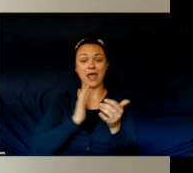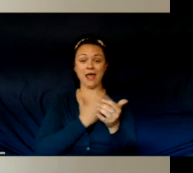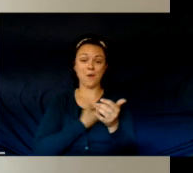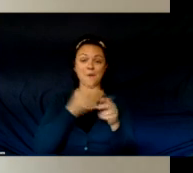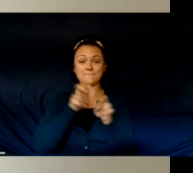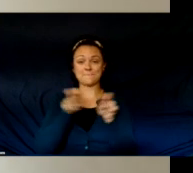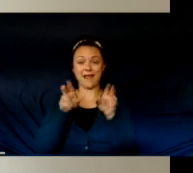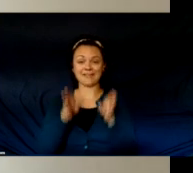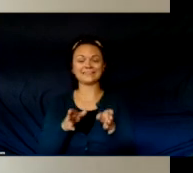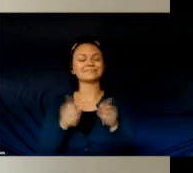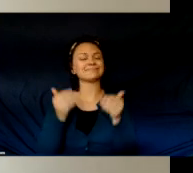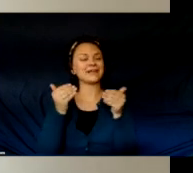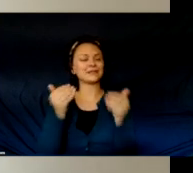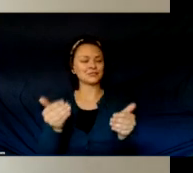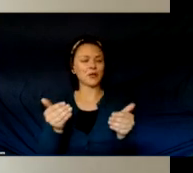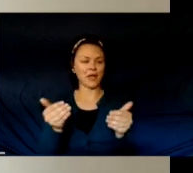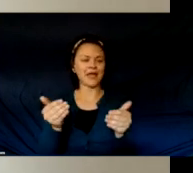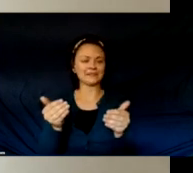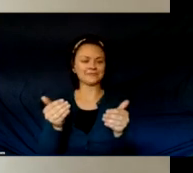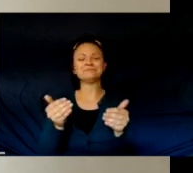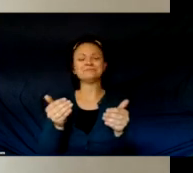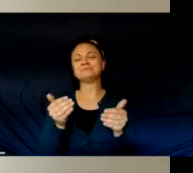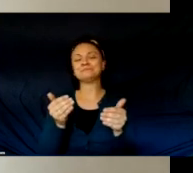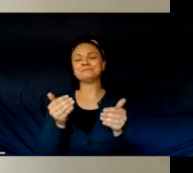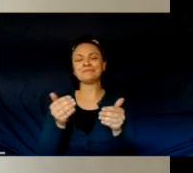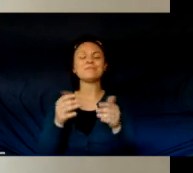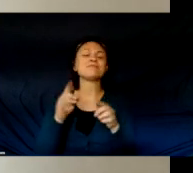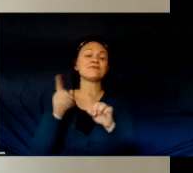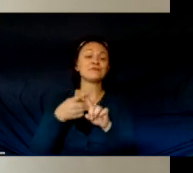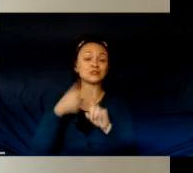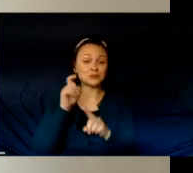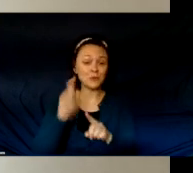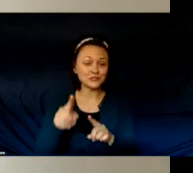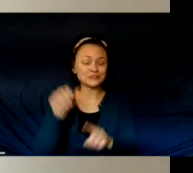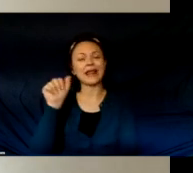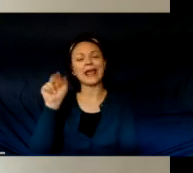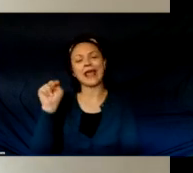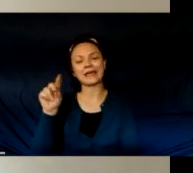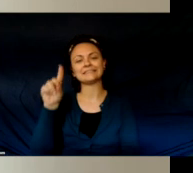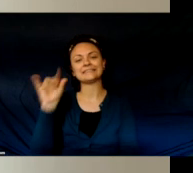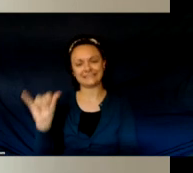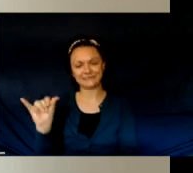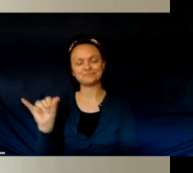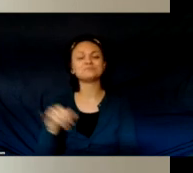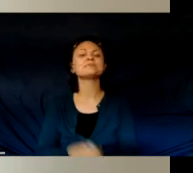let's move into our first question, Andy we're starting with you. How does your involvement in